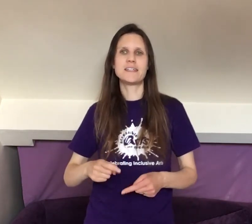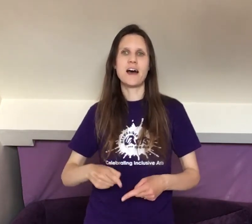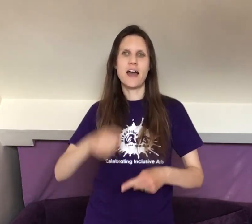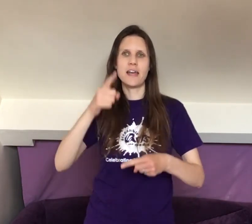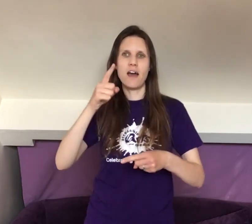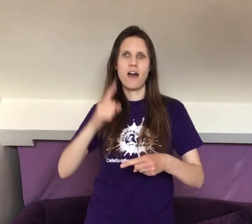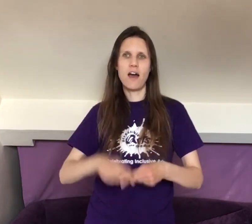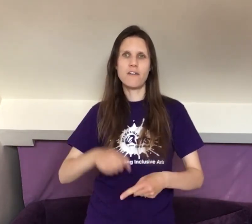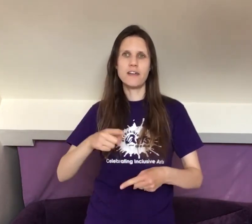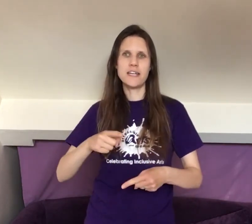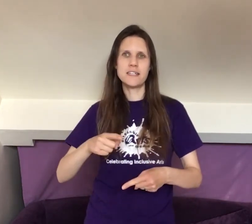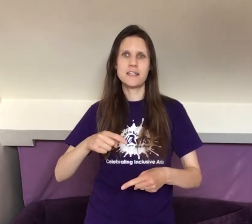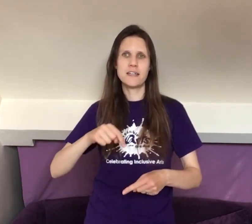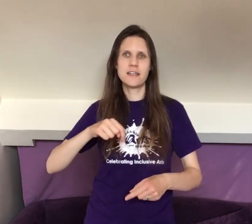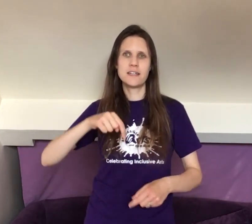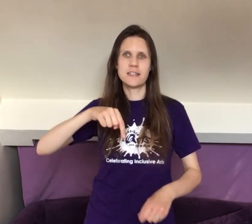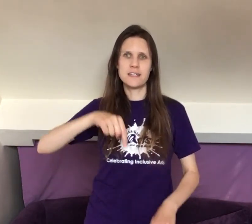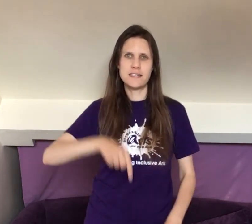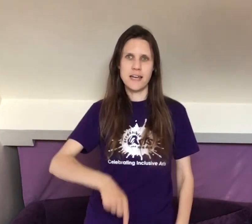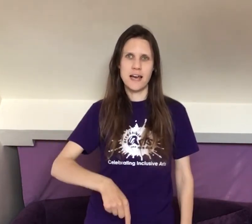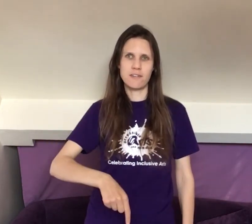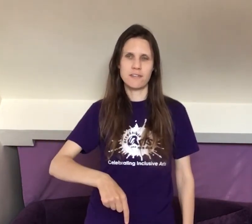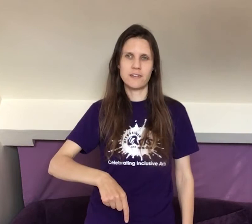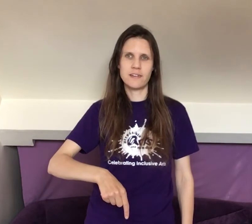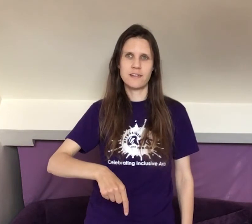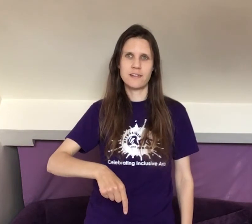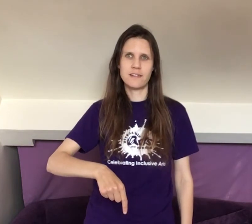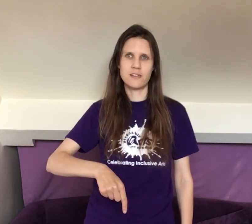And I hurried down.